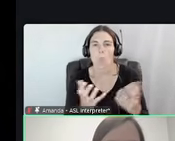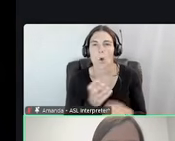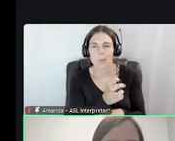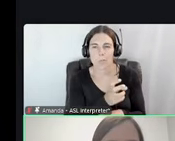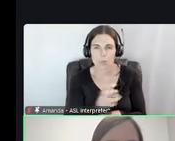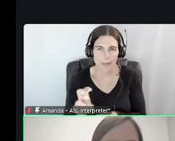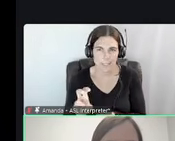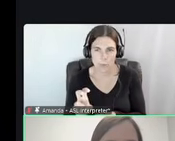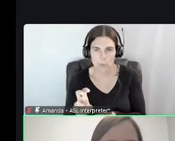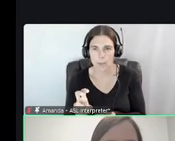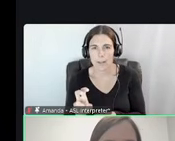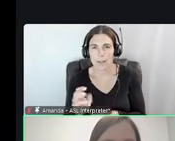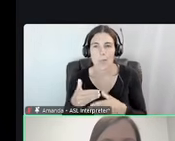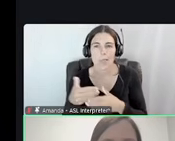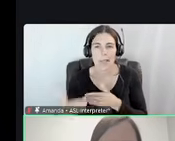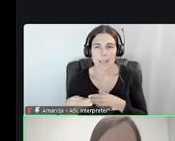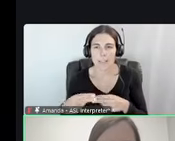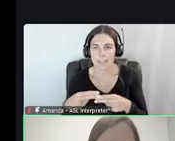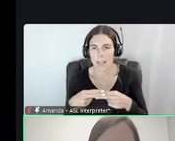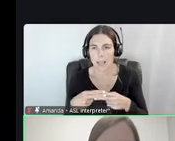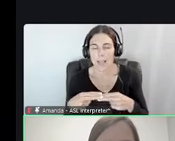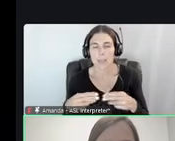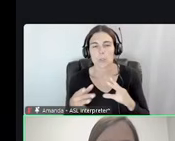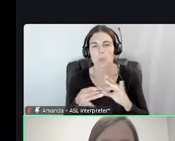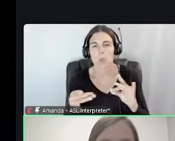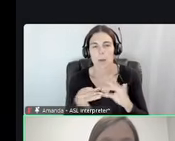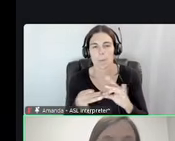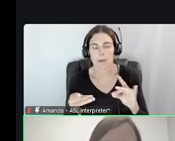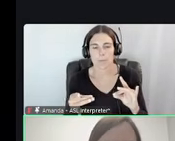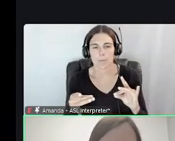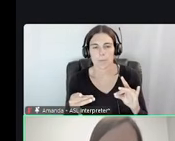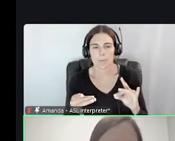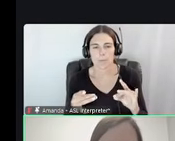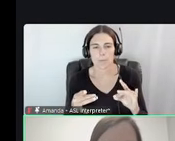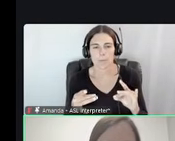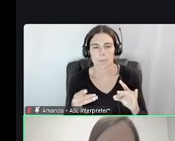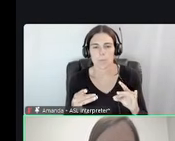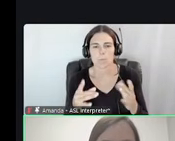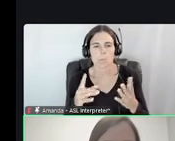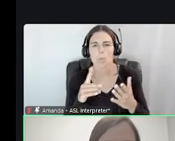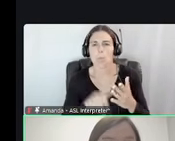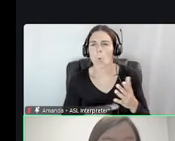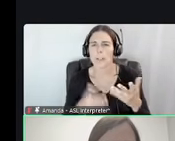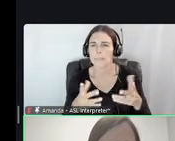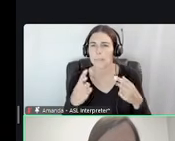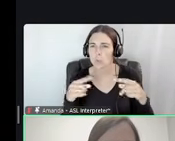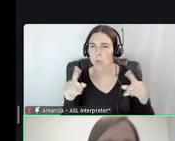bit to the next slide to talk about what has been accomplished over the last couple months